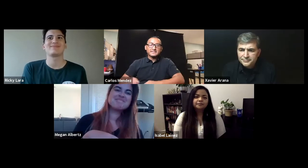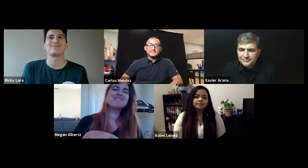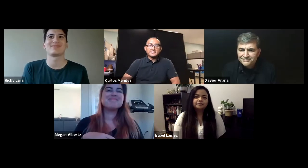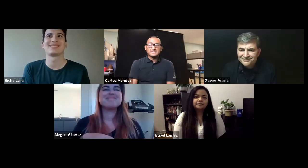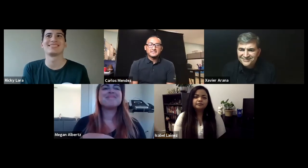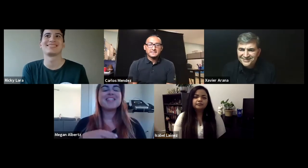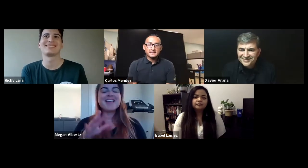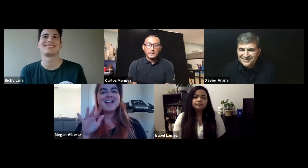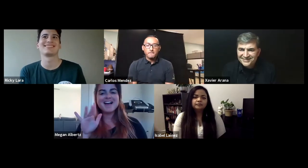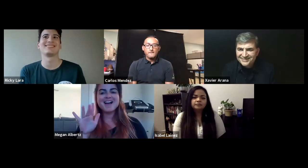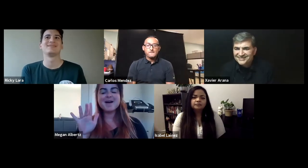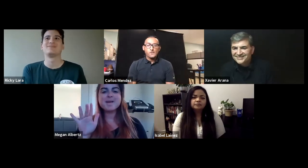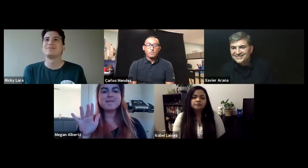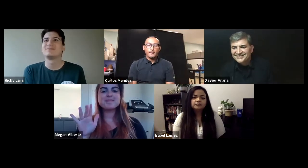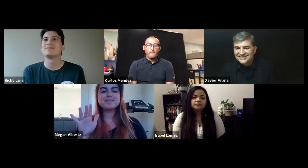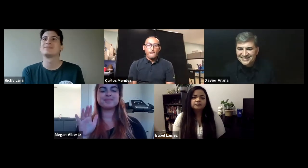Megan: Ok. Ha ha ha.